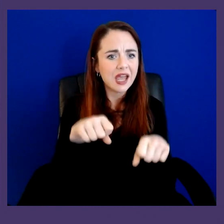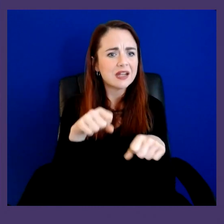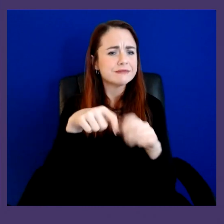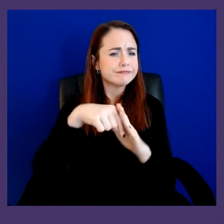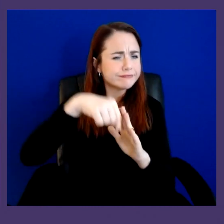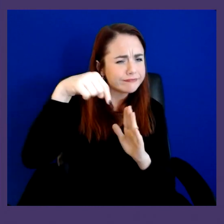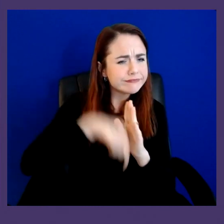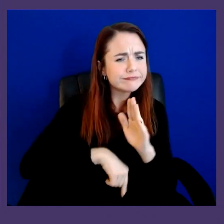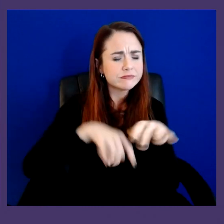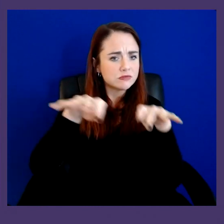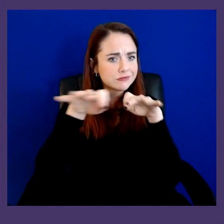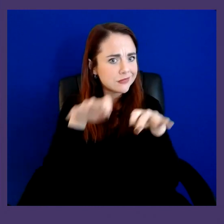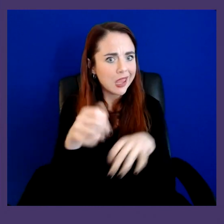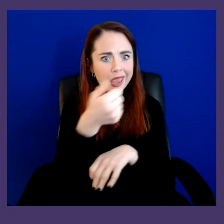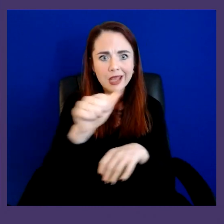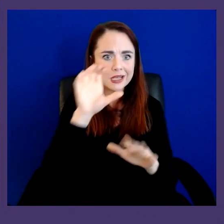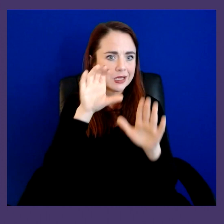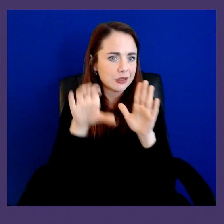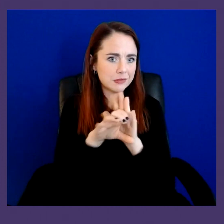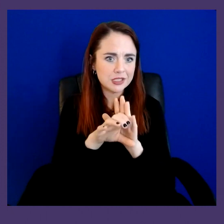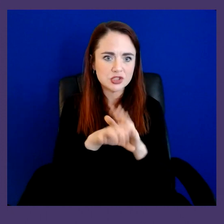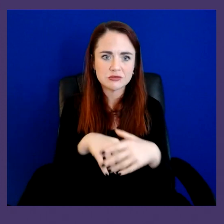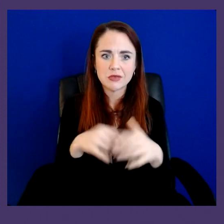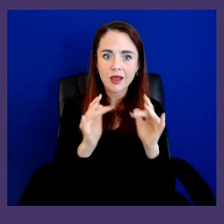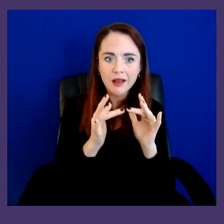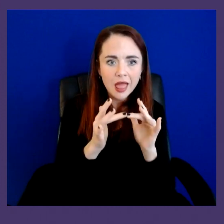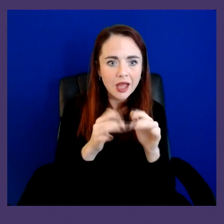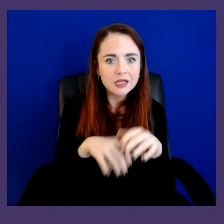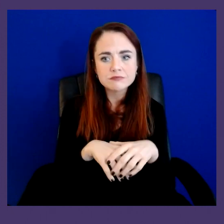whether it's online or a photo that you've taken.